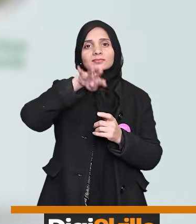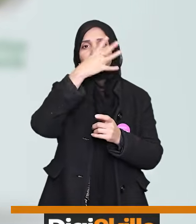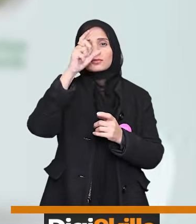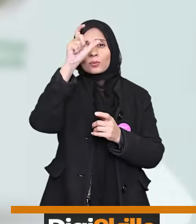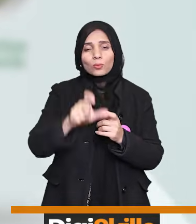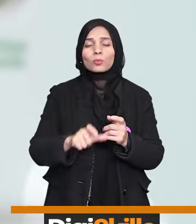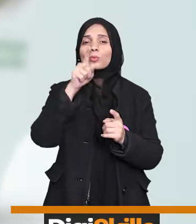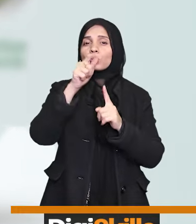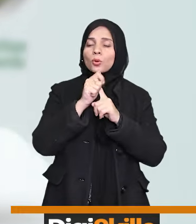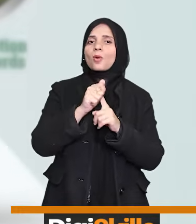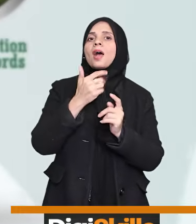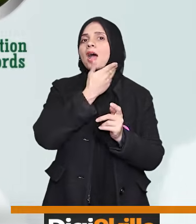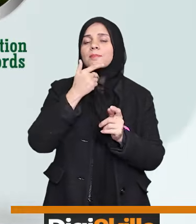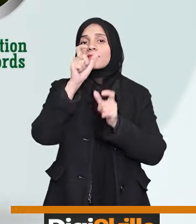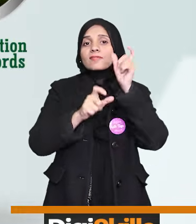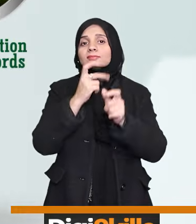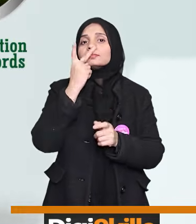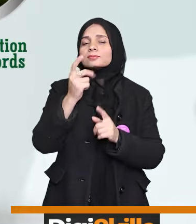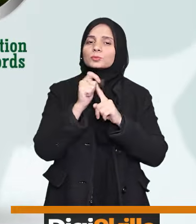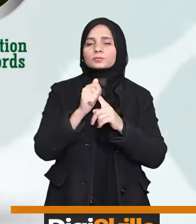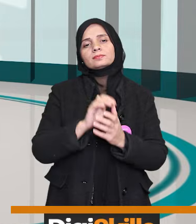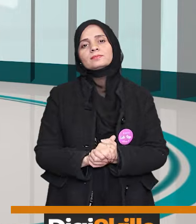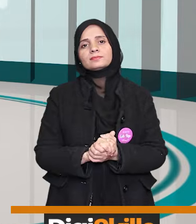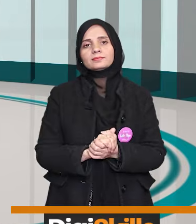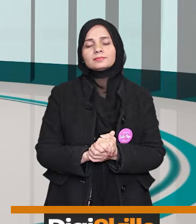So what does behavior got to do with these things.